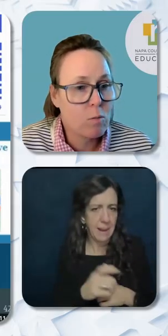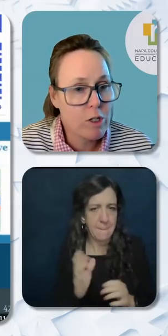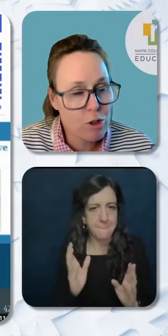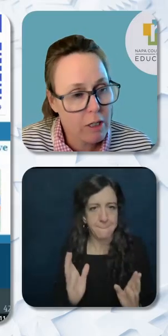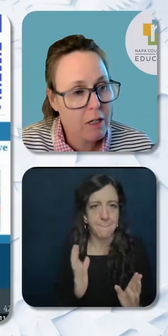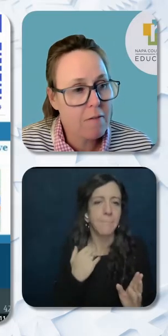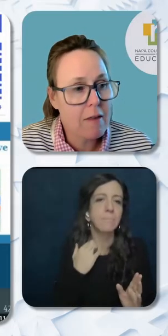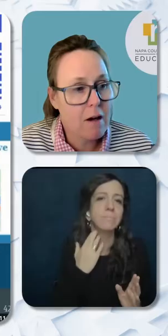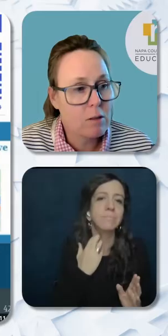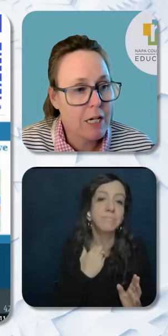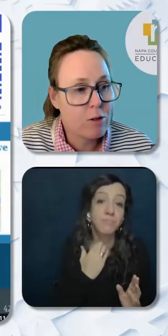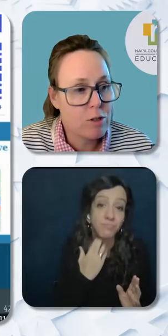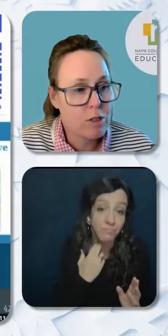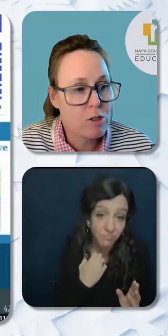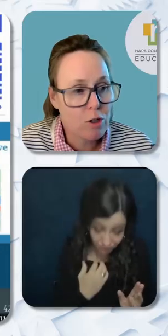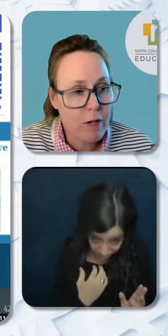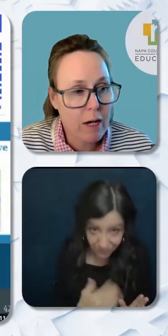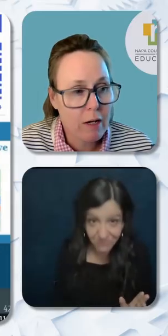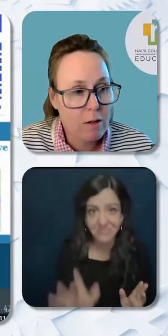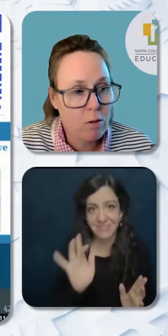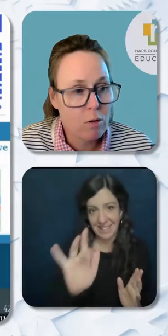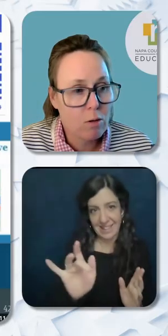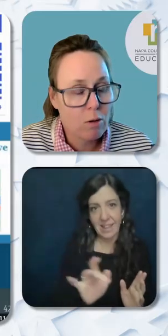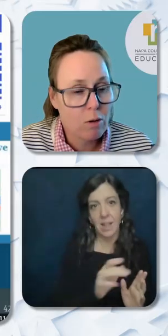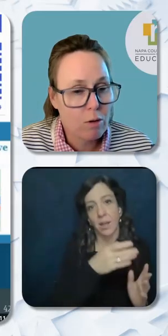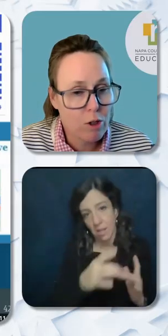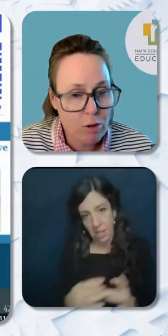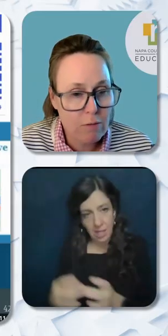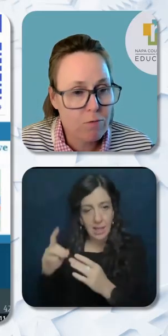And then, once you click on that, that will take you to the survey.